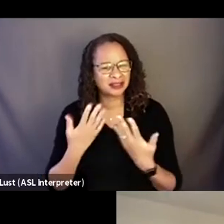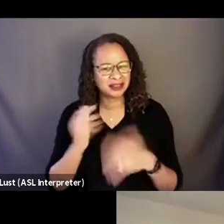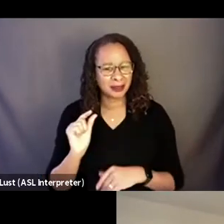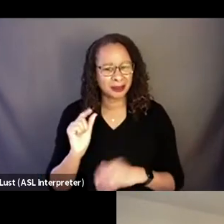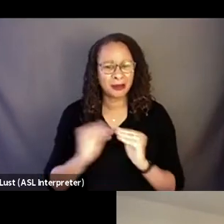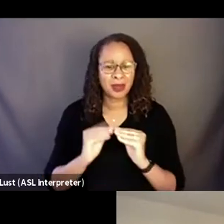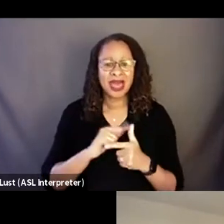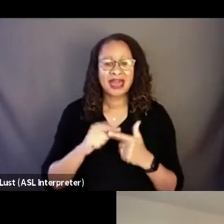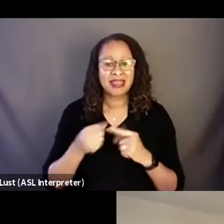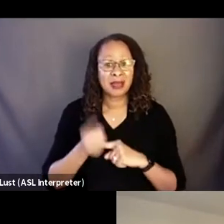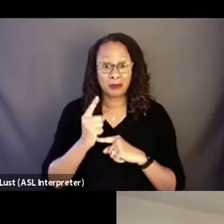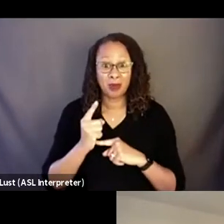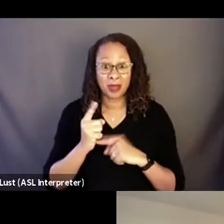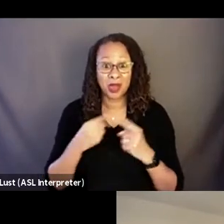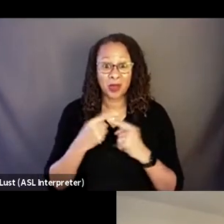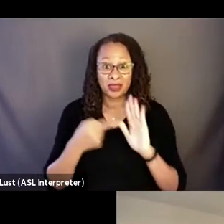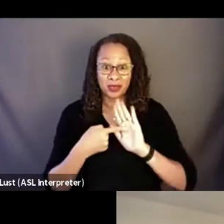And then the moment when the face was revealed was very exciting.